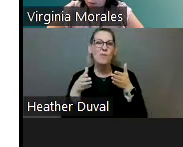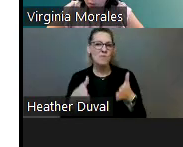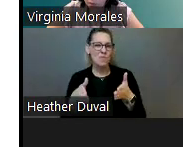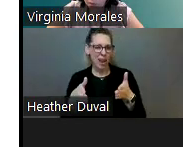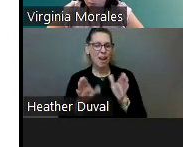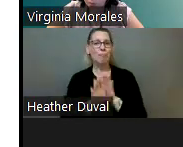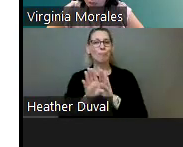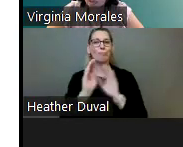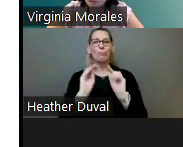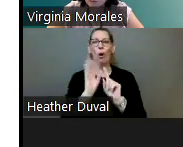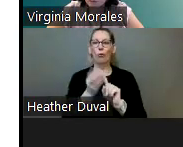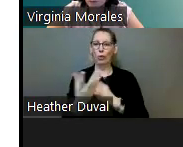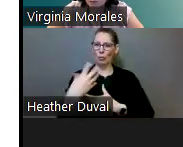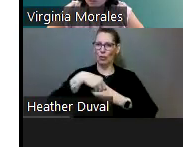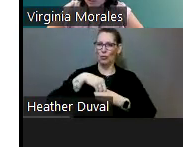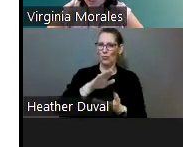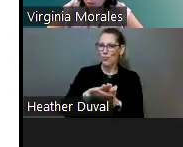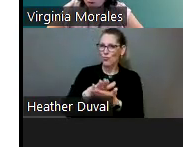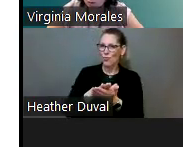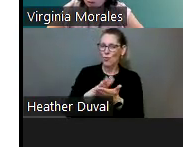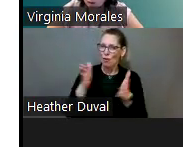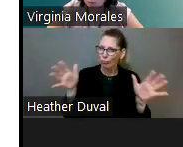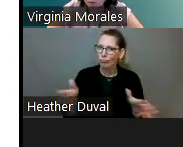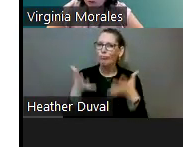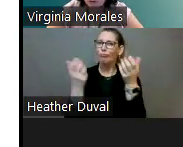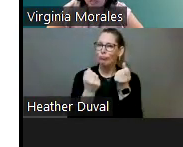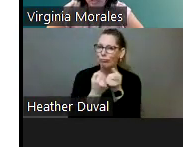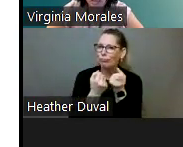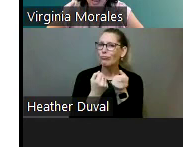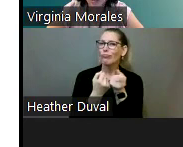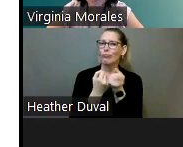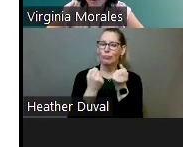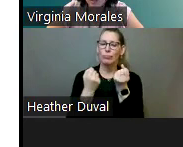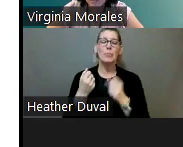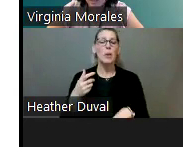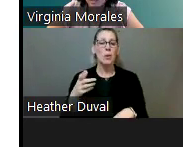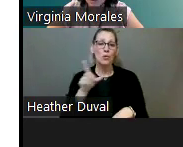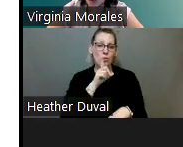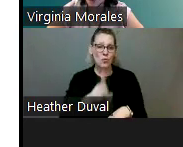within the school that promotes and supports newcomer students; and really thinking about